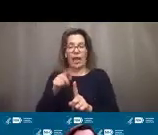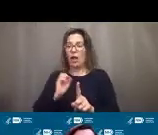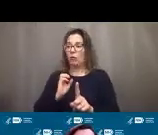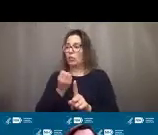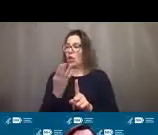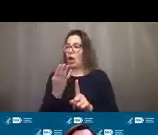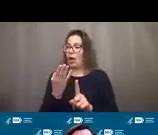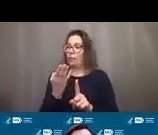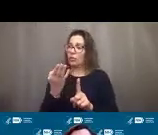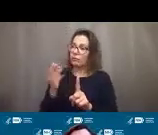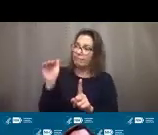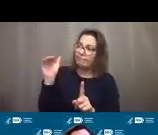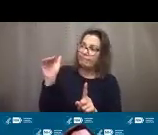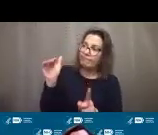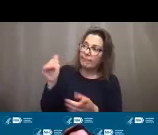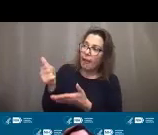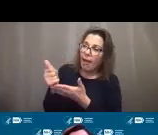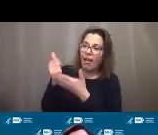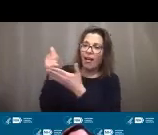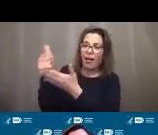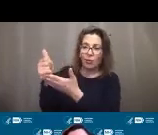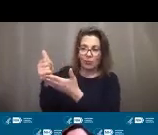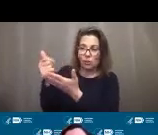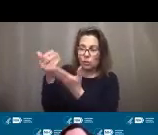just so I can see what type of awards that everyone has.